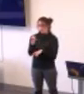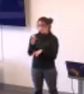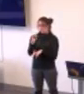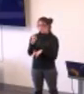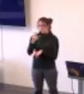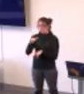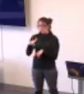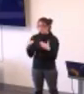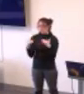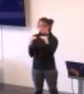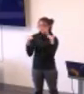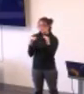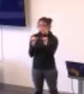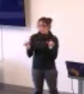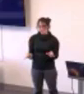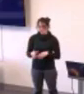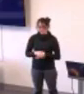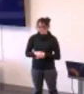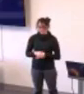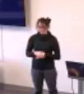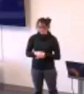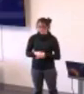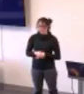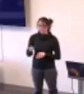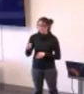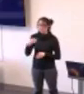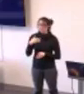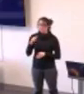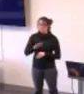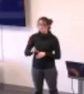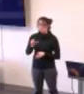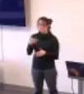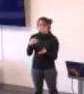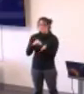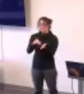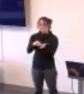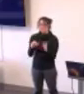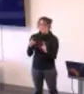There are about ten million arrests per year in the United States.